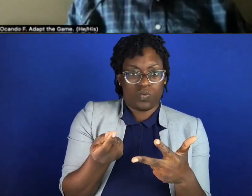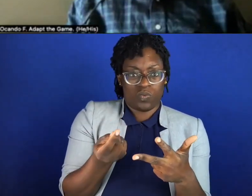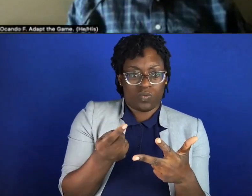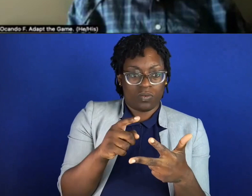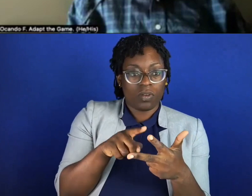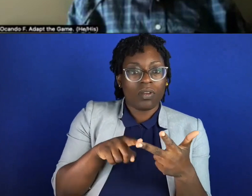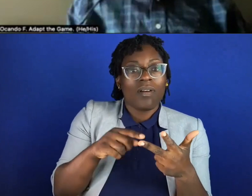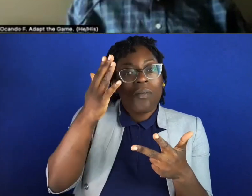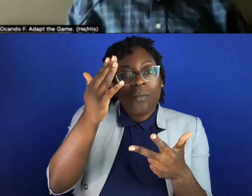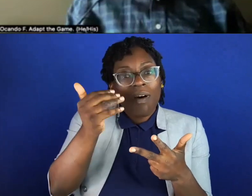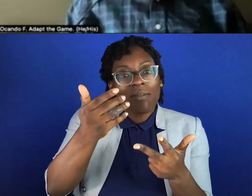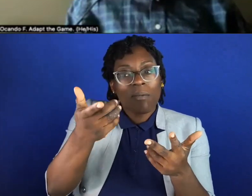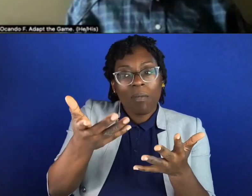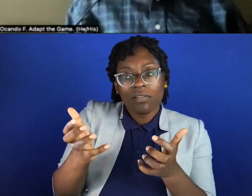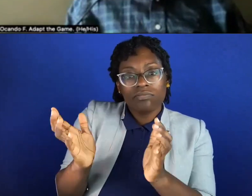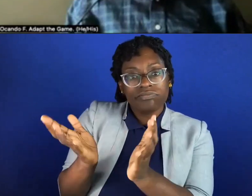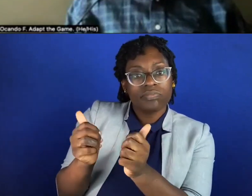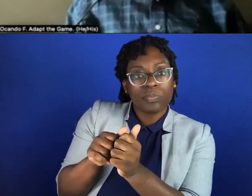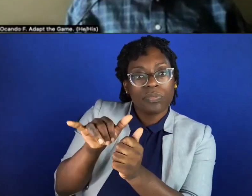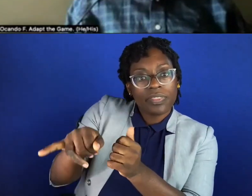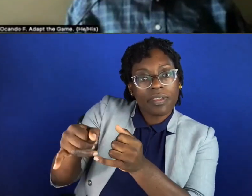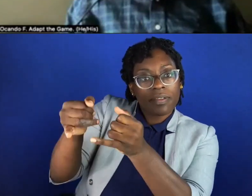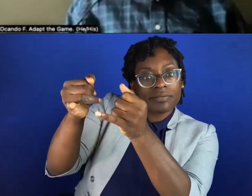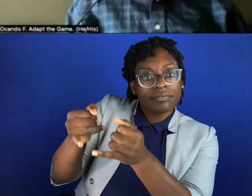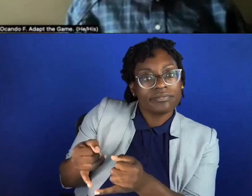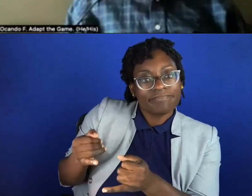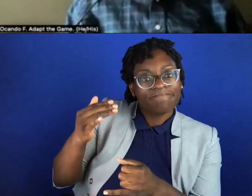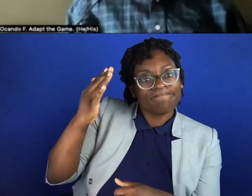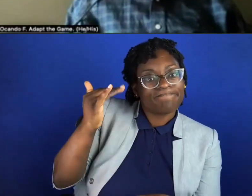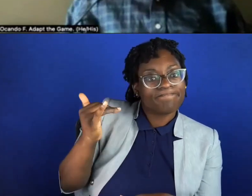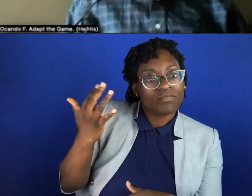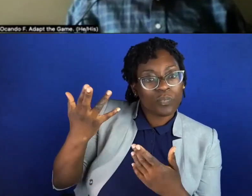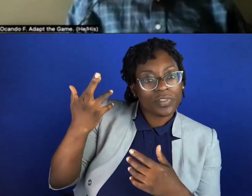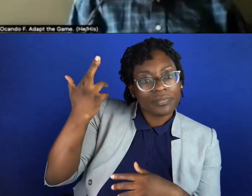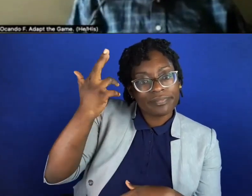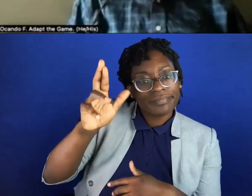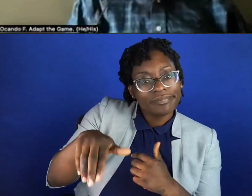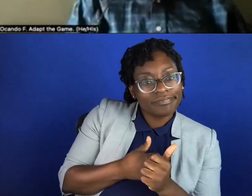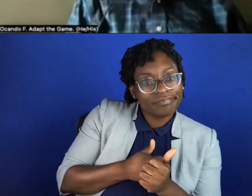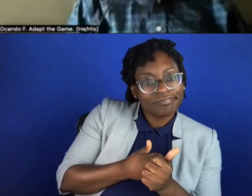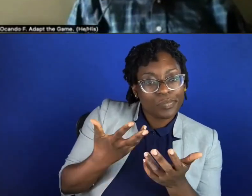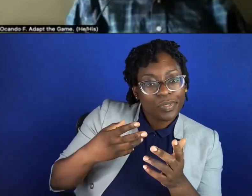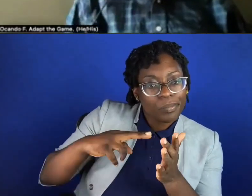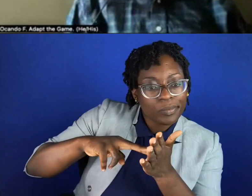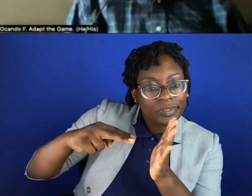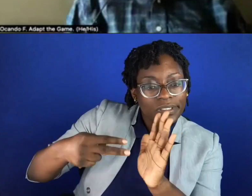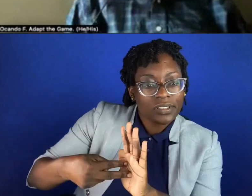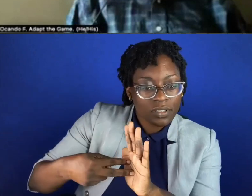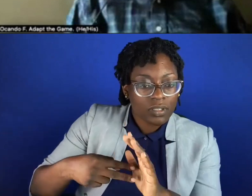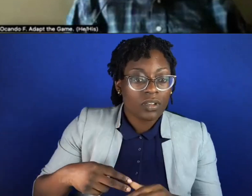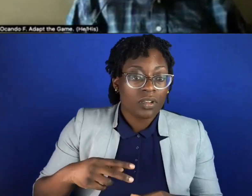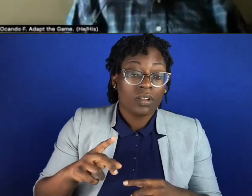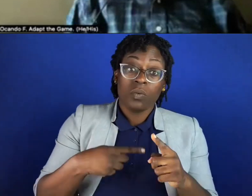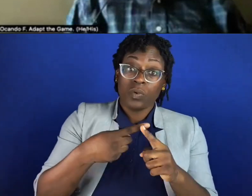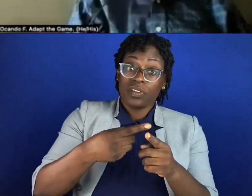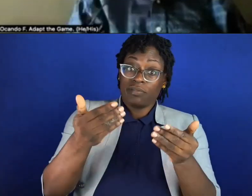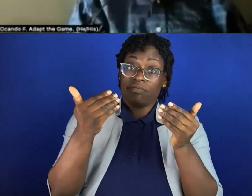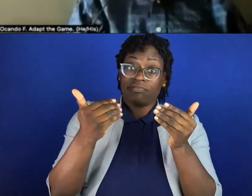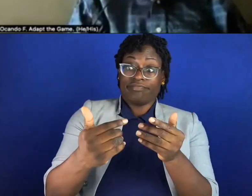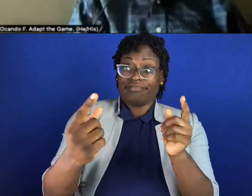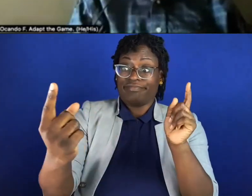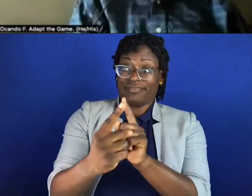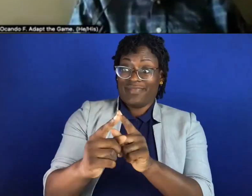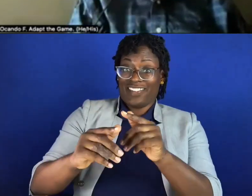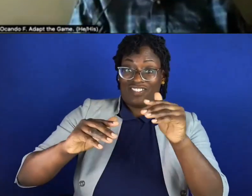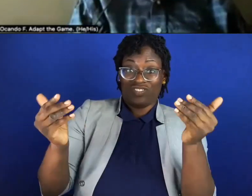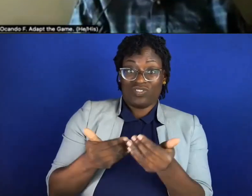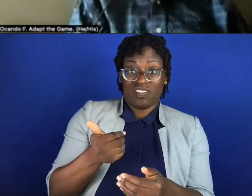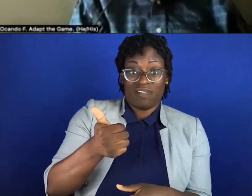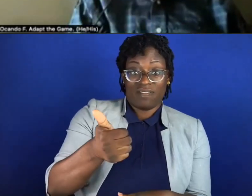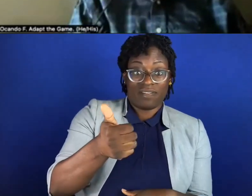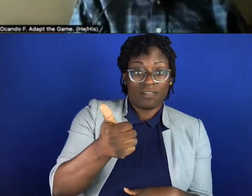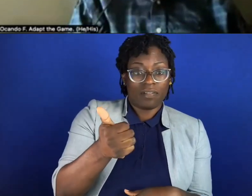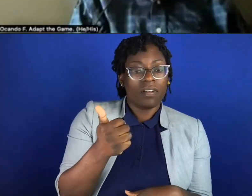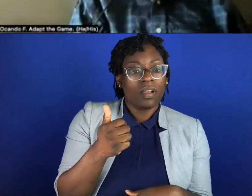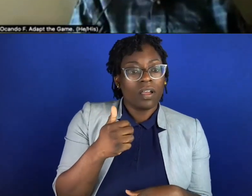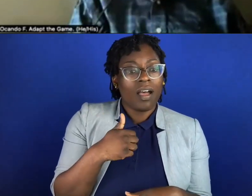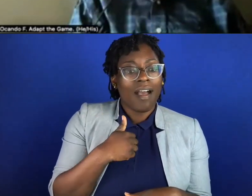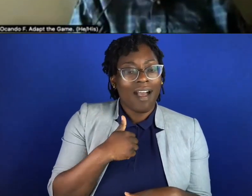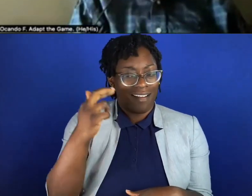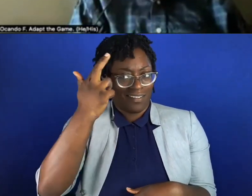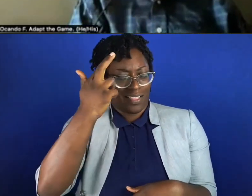talk to that individual. When you introduce yourself, I find that using the who what why